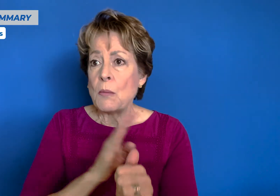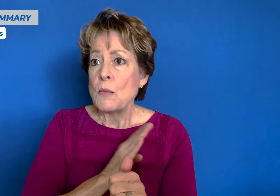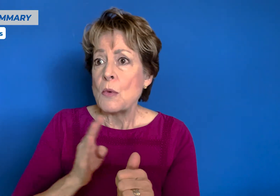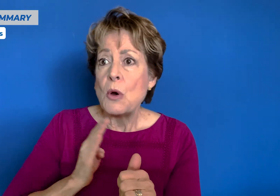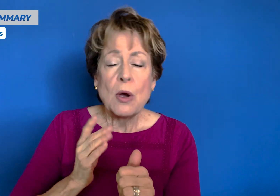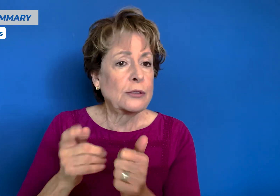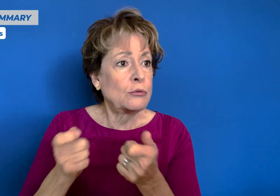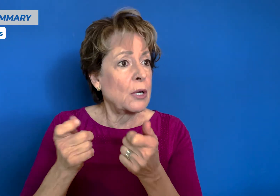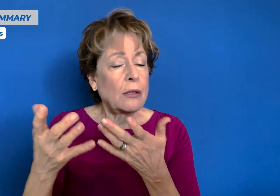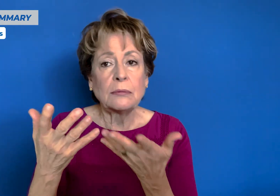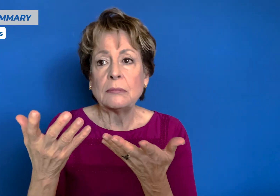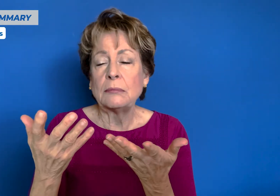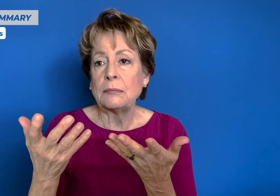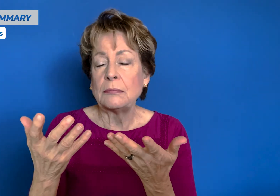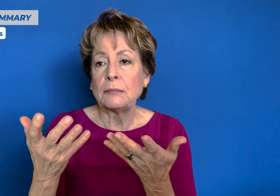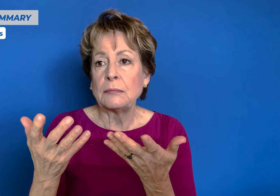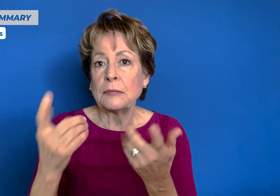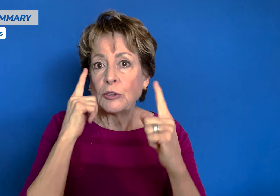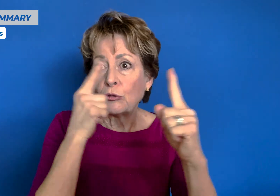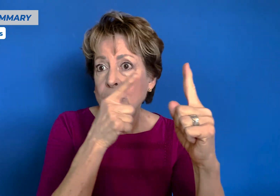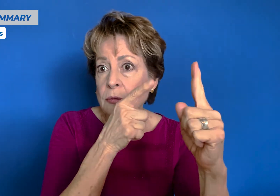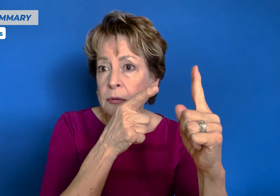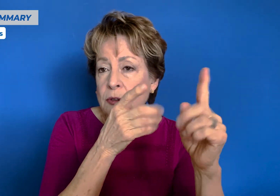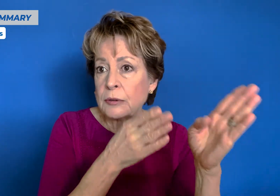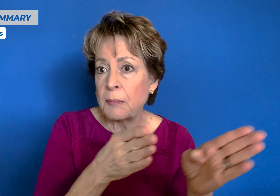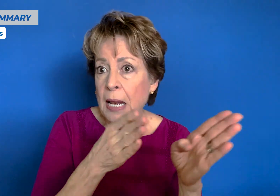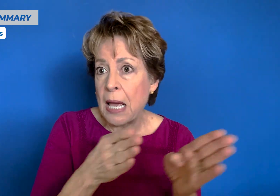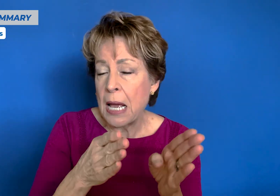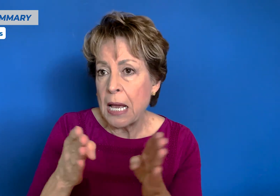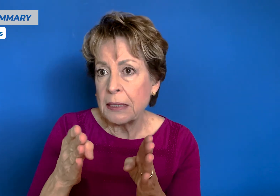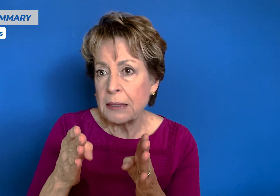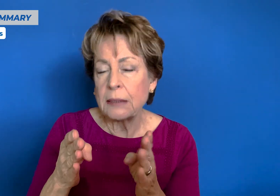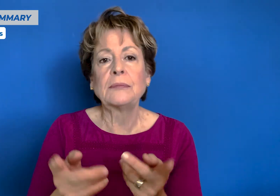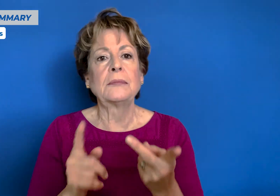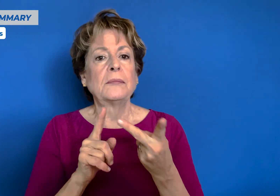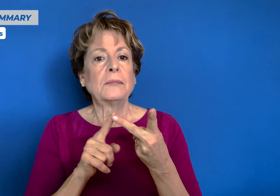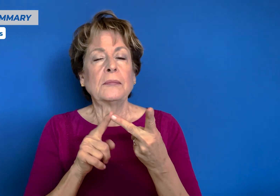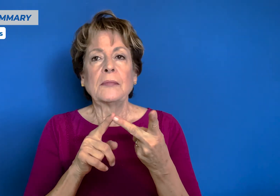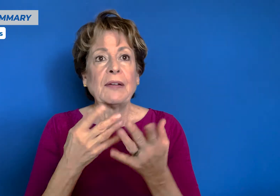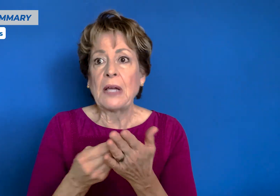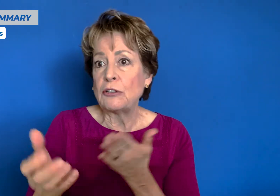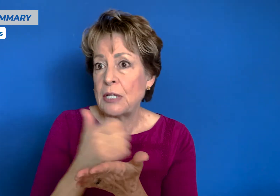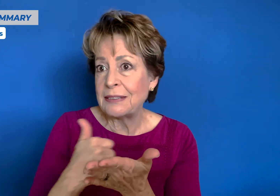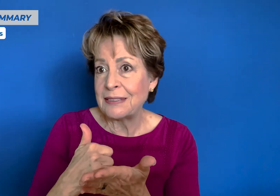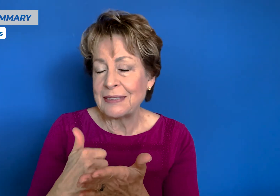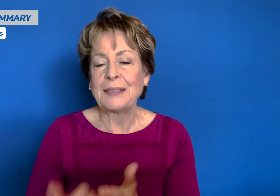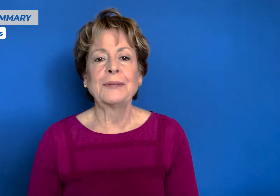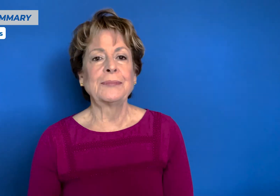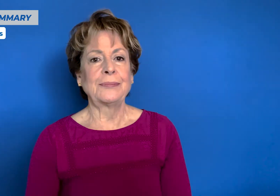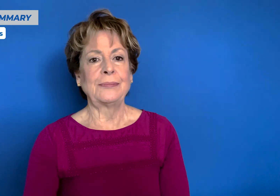Collaborate with the Board of Directors on strategic planning and fundraising.